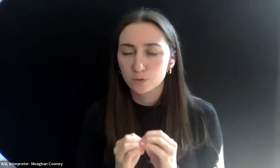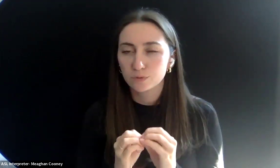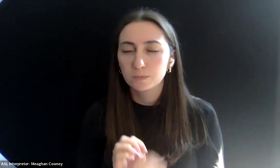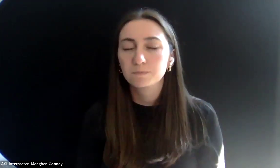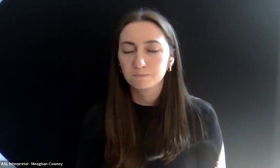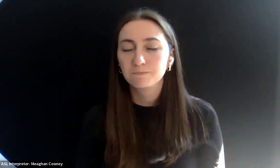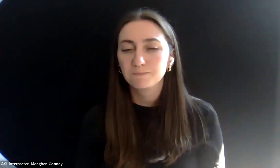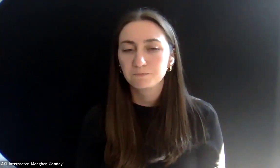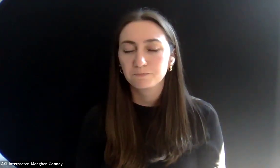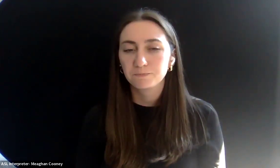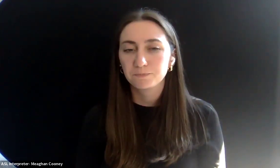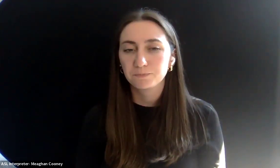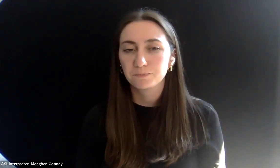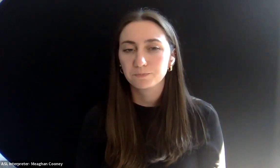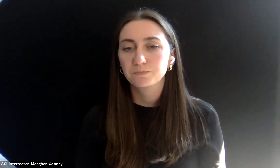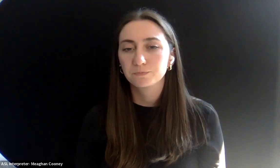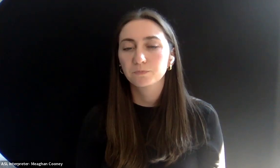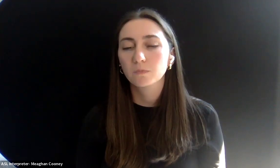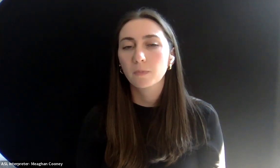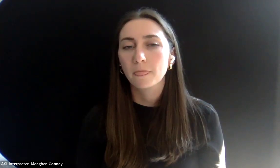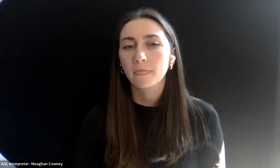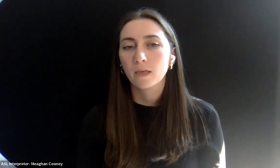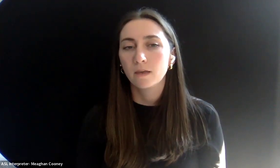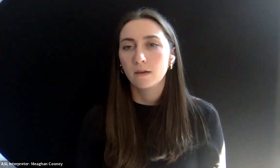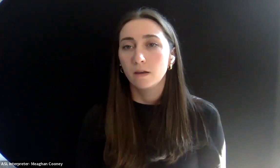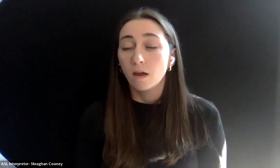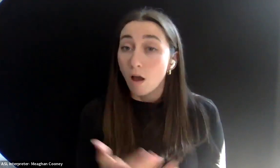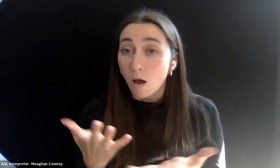We're also proposing to require things like the FEMA flood zone